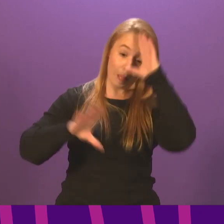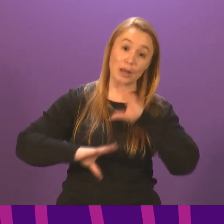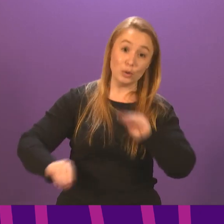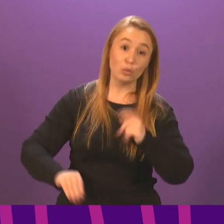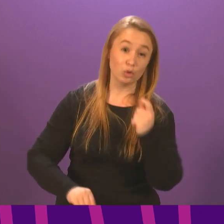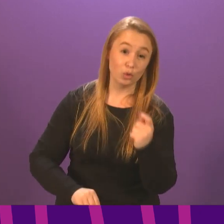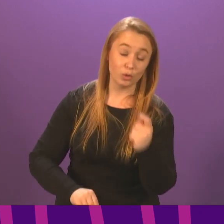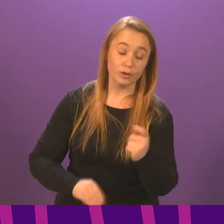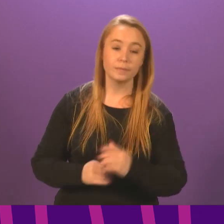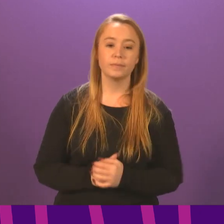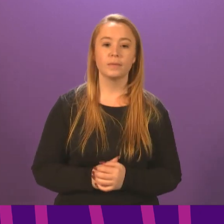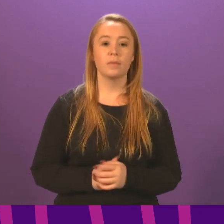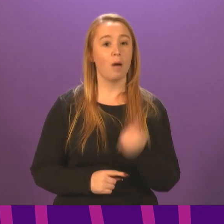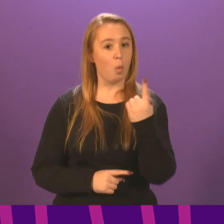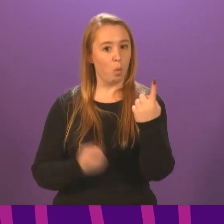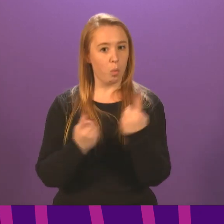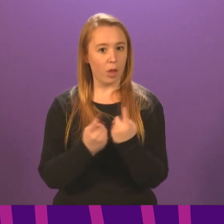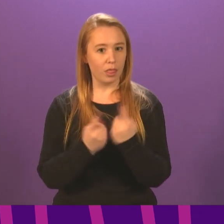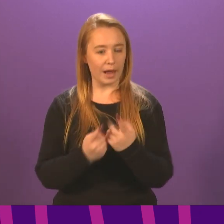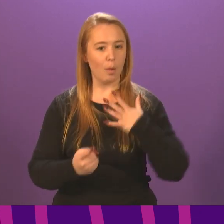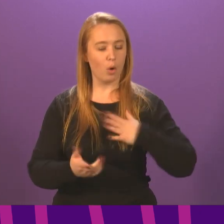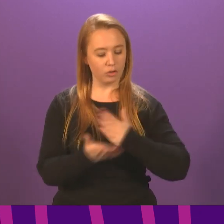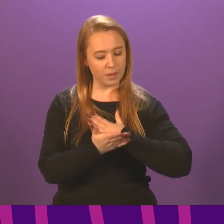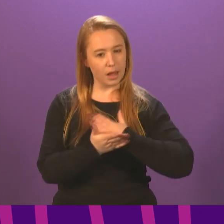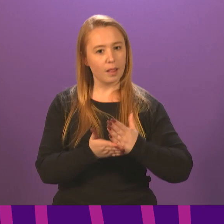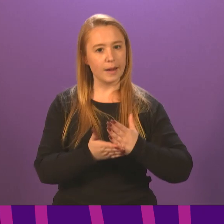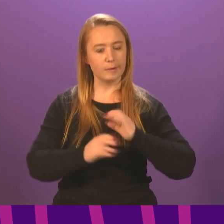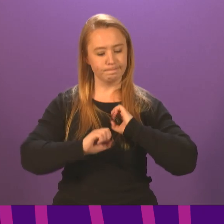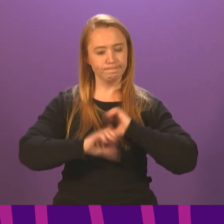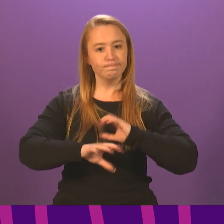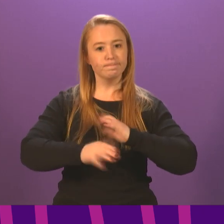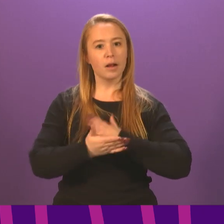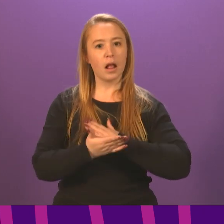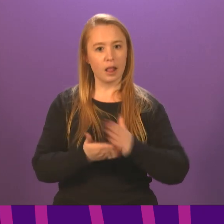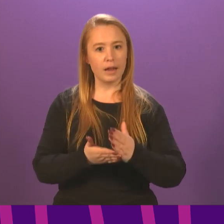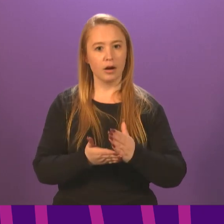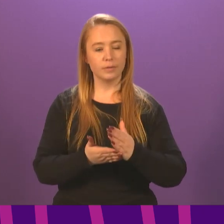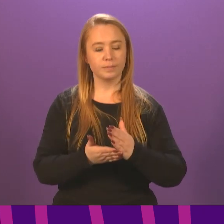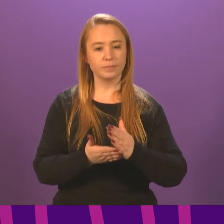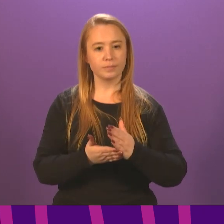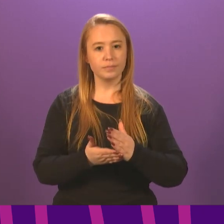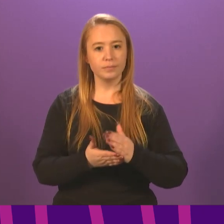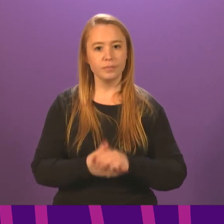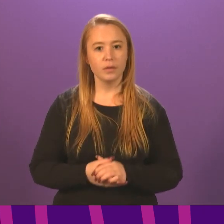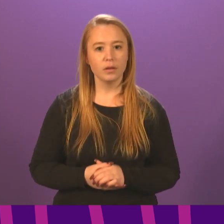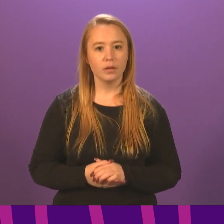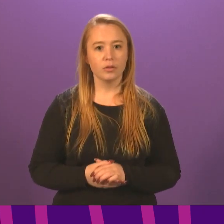I wish to make one point very clear, so that it is not lost. Right from the moment that,